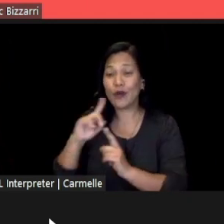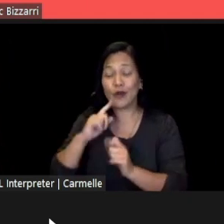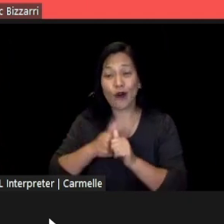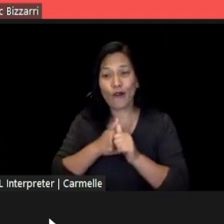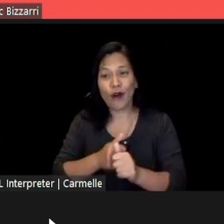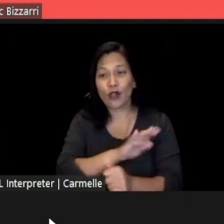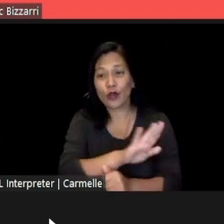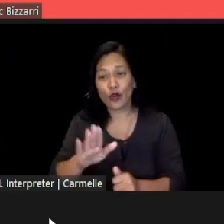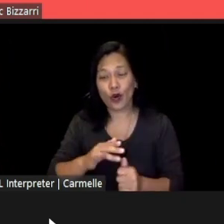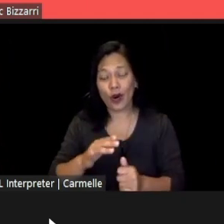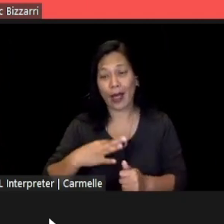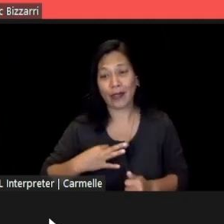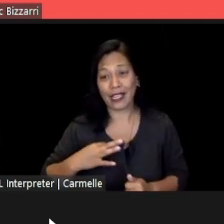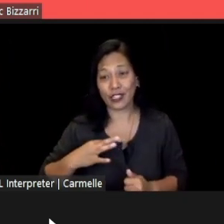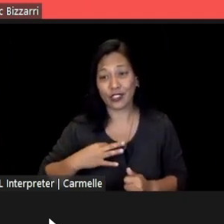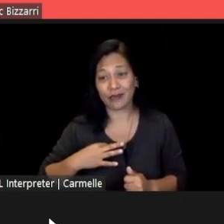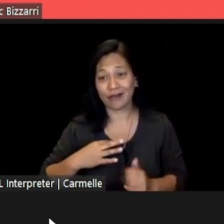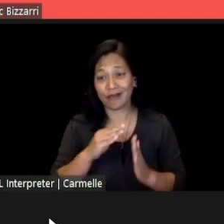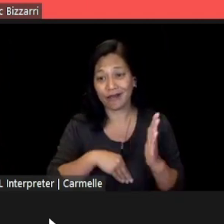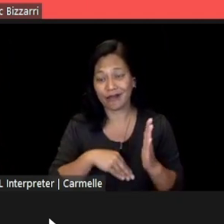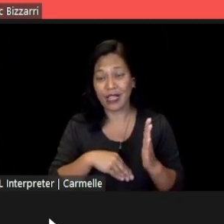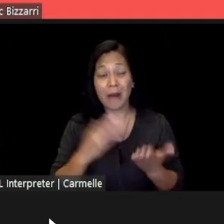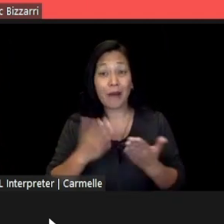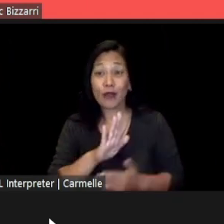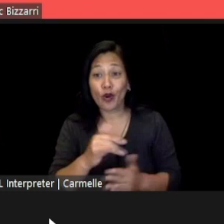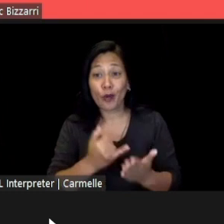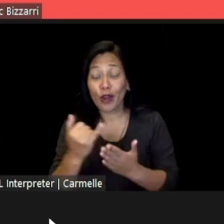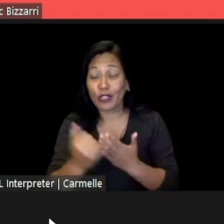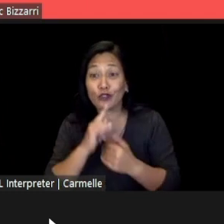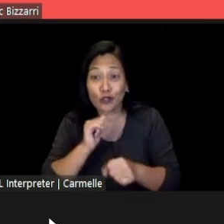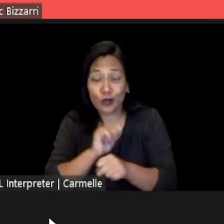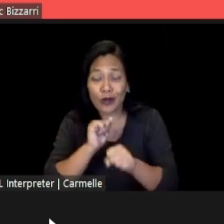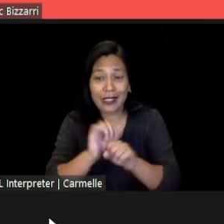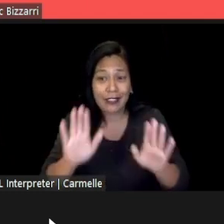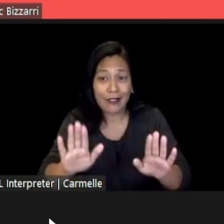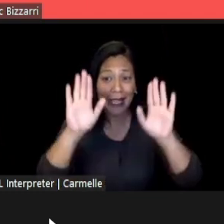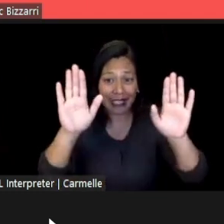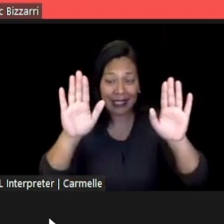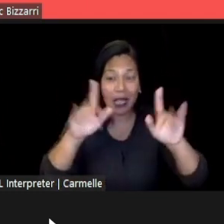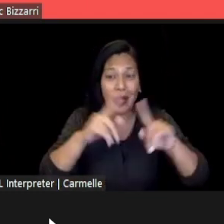So even if your project is phenomenal, like we've never seen anything like it, if that is not translated into